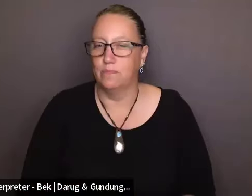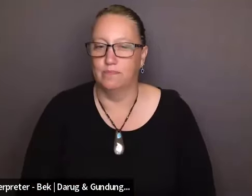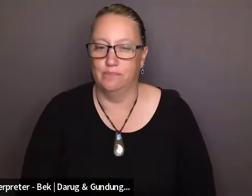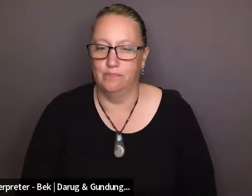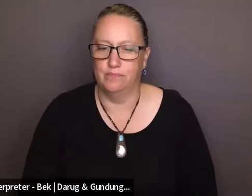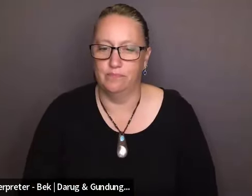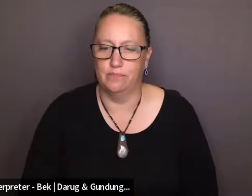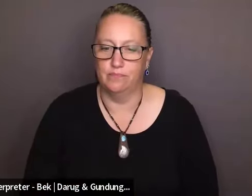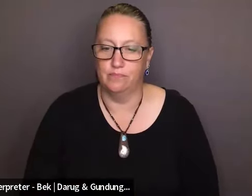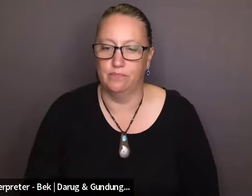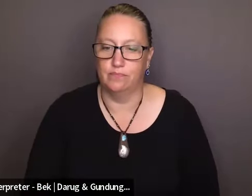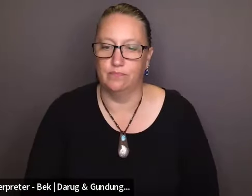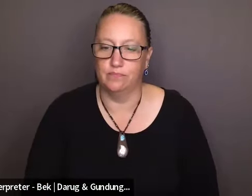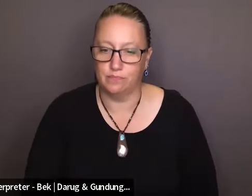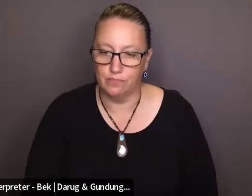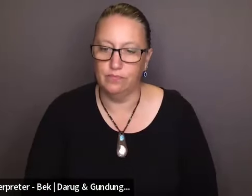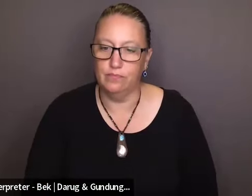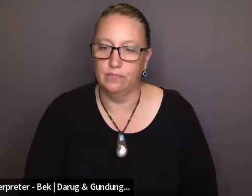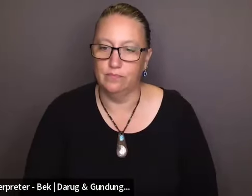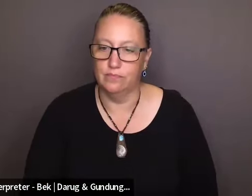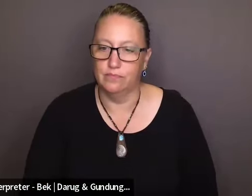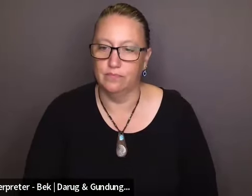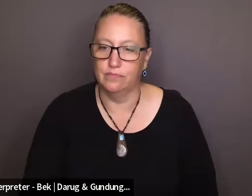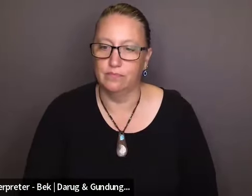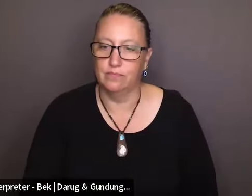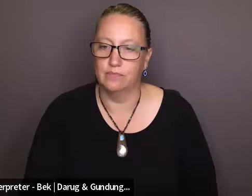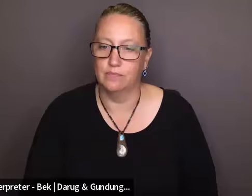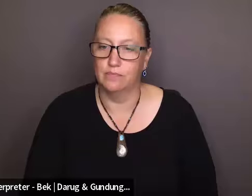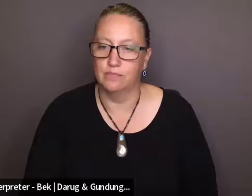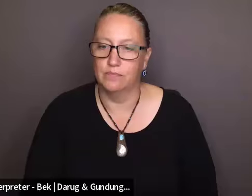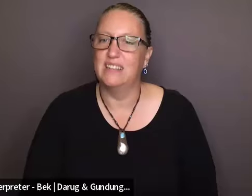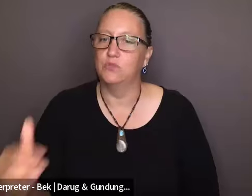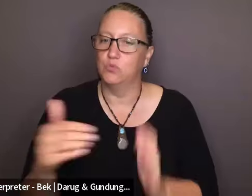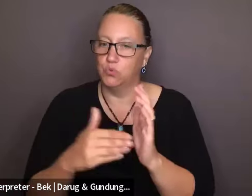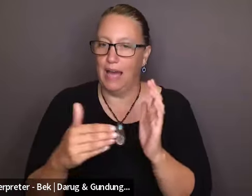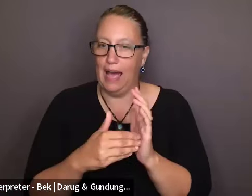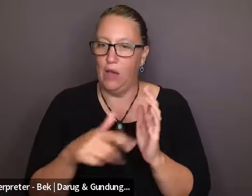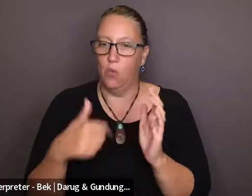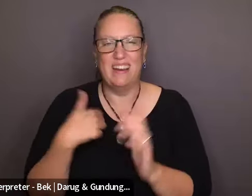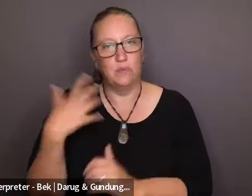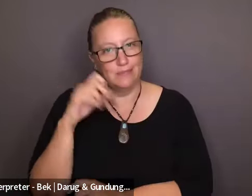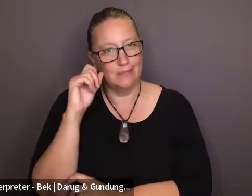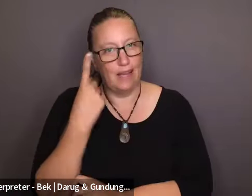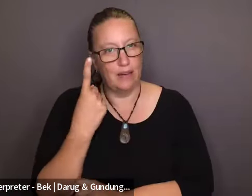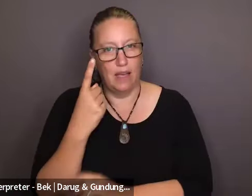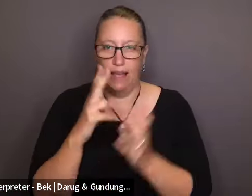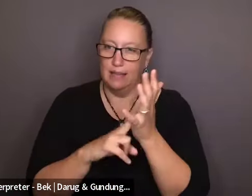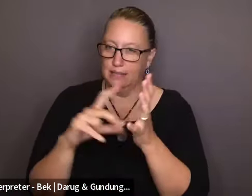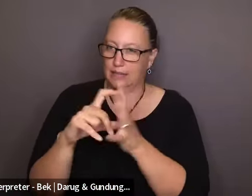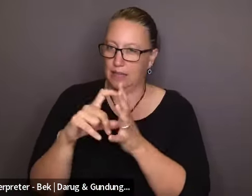wellbeing officer for today. Welcome to all the team as